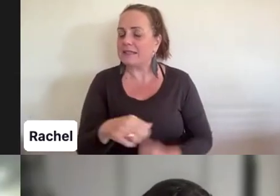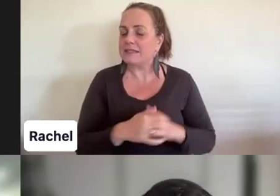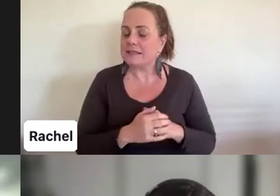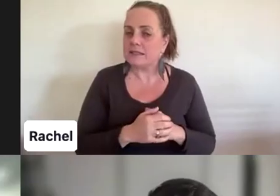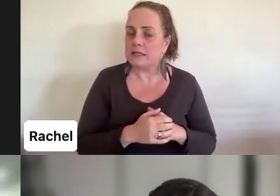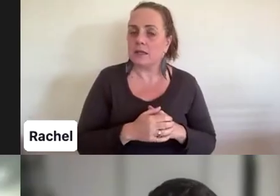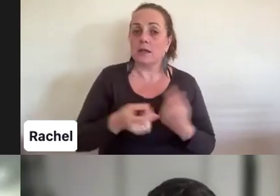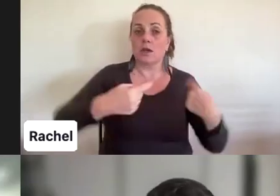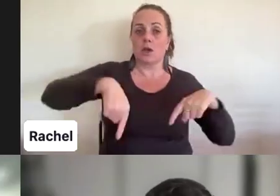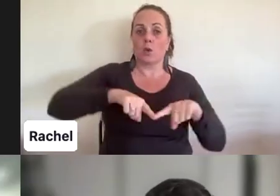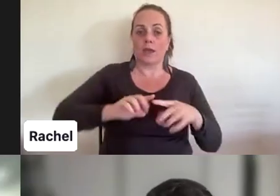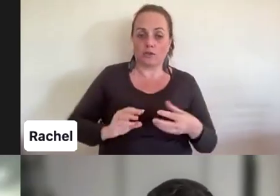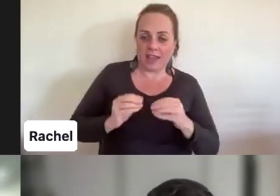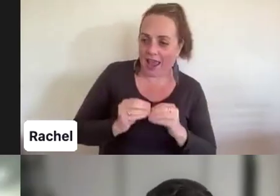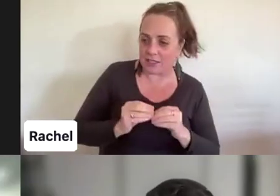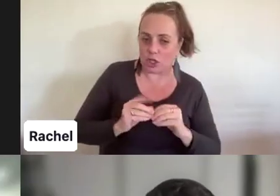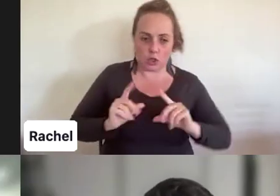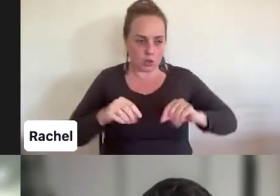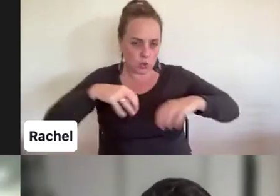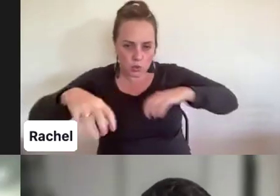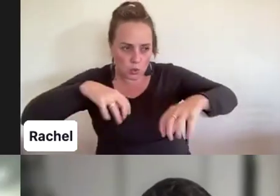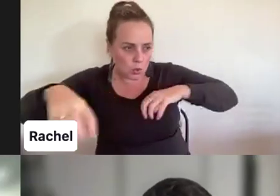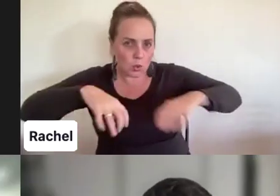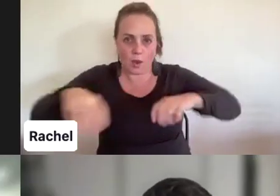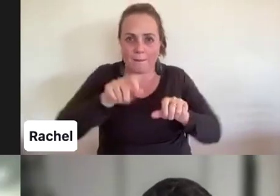we're a Creators and Doers panel, I thought rather than talking about all the things that